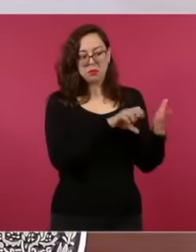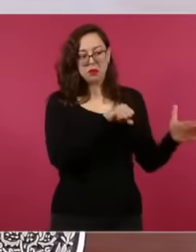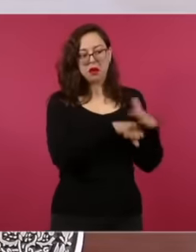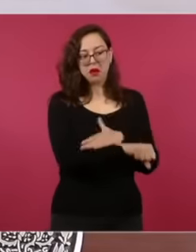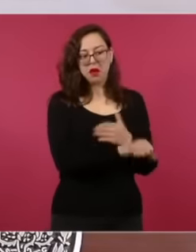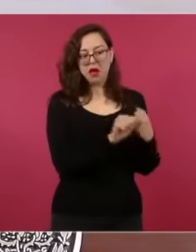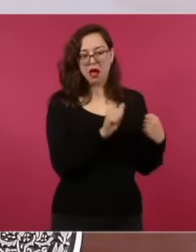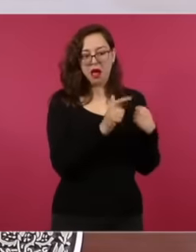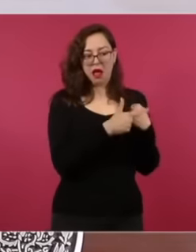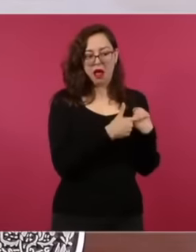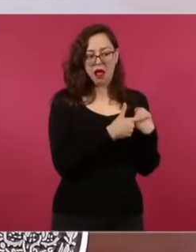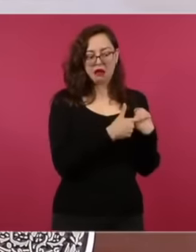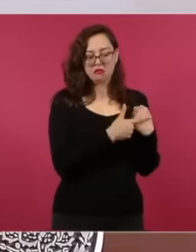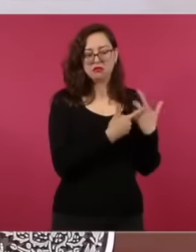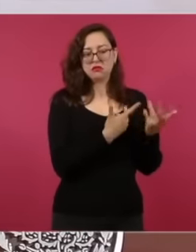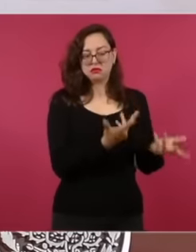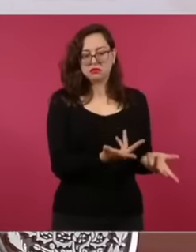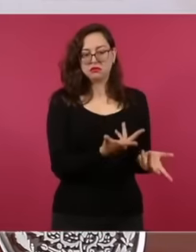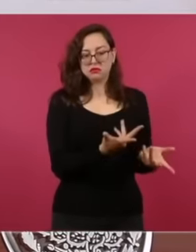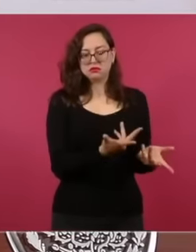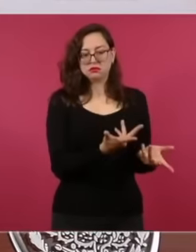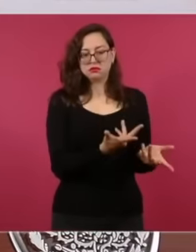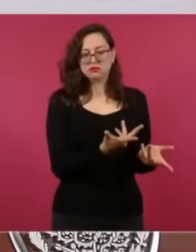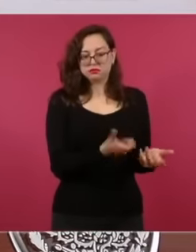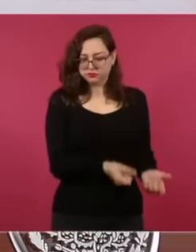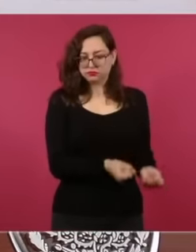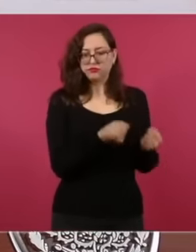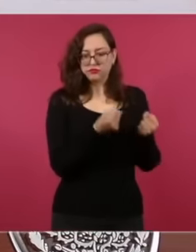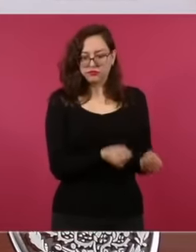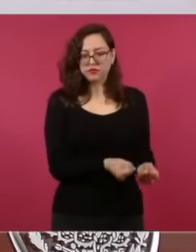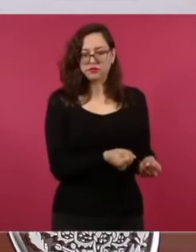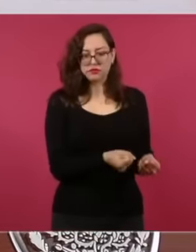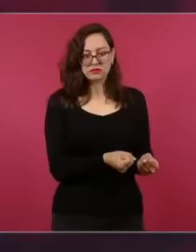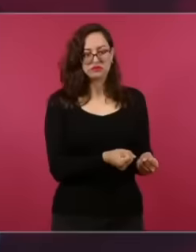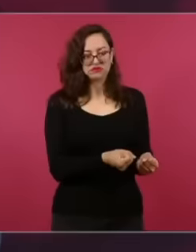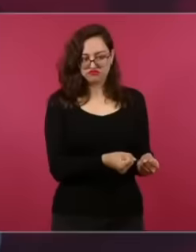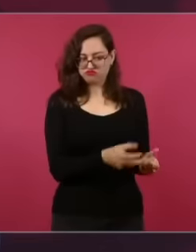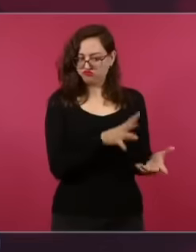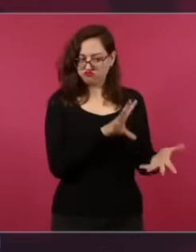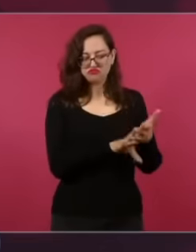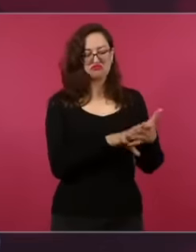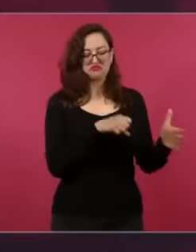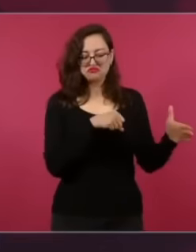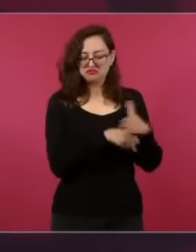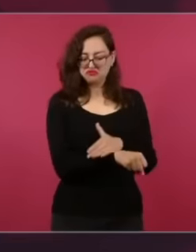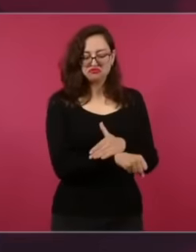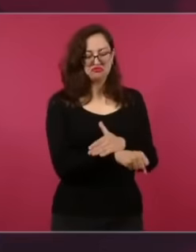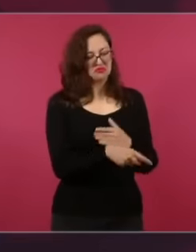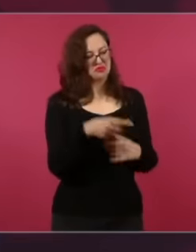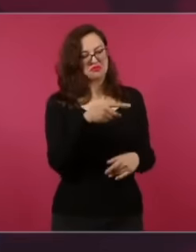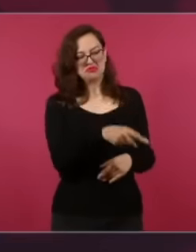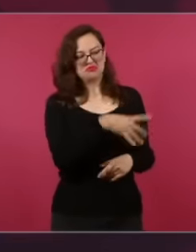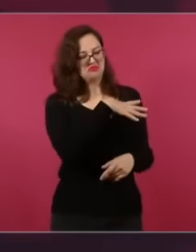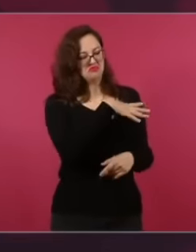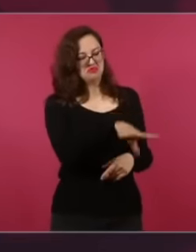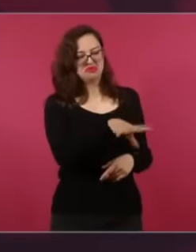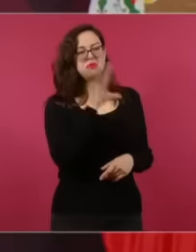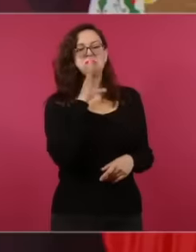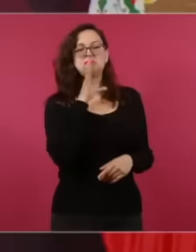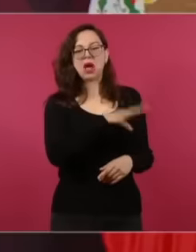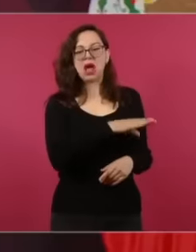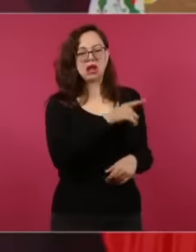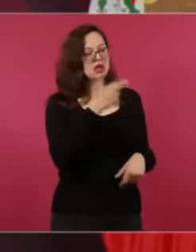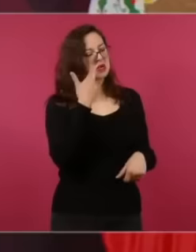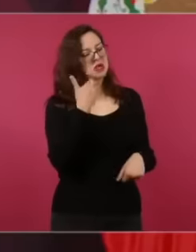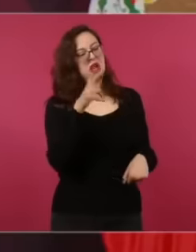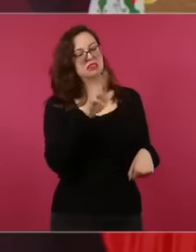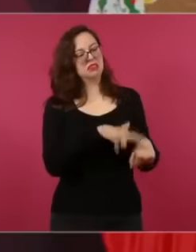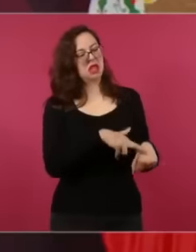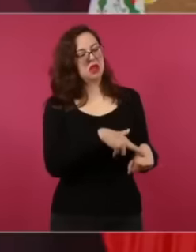and without a doubt he was reputed to be a rat. Sorry,